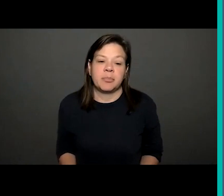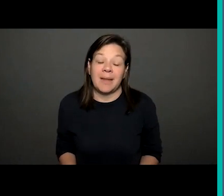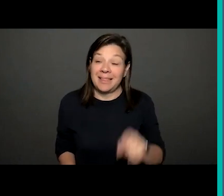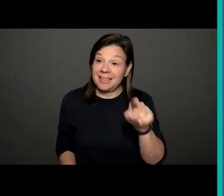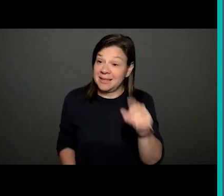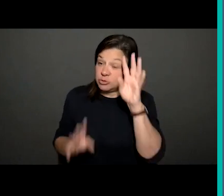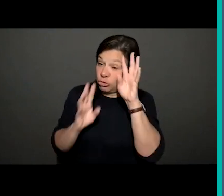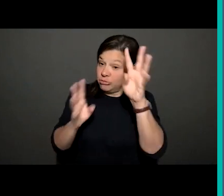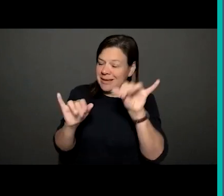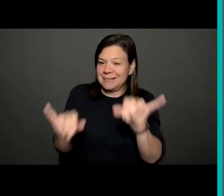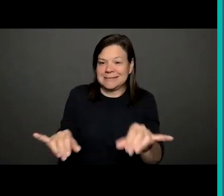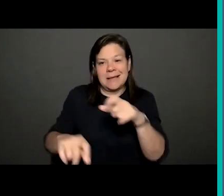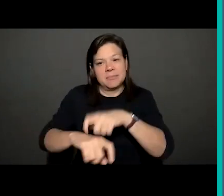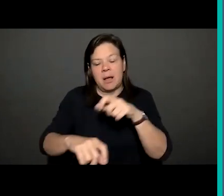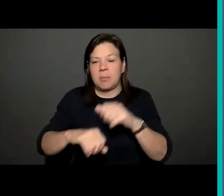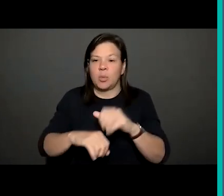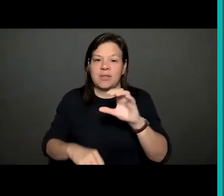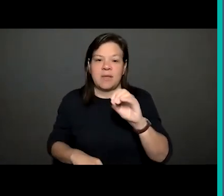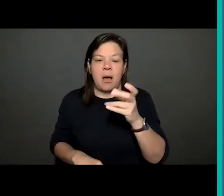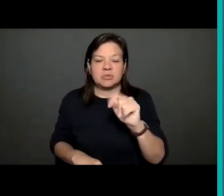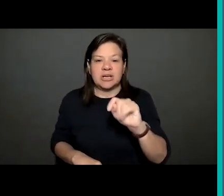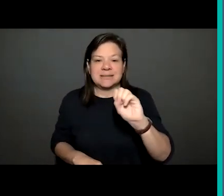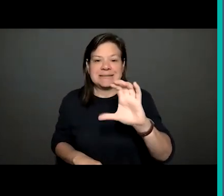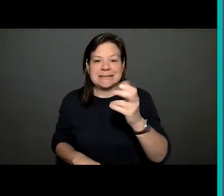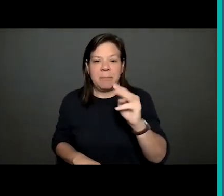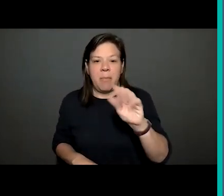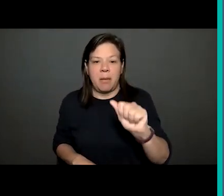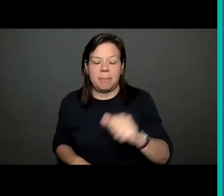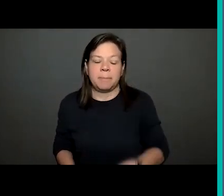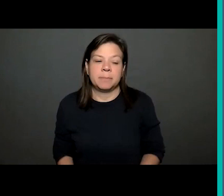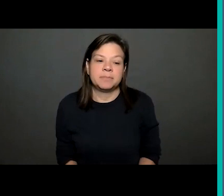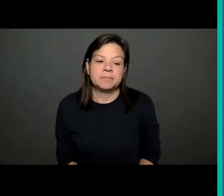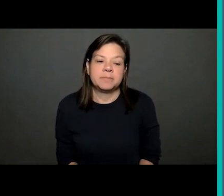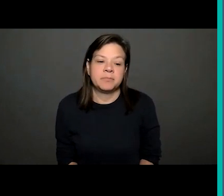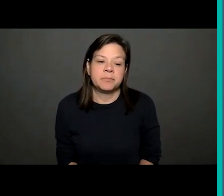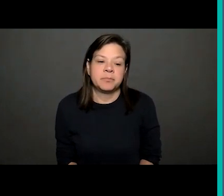BUT YOU CAN ALSO UPDATE THESE THROUGH THE PROPERTIES API. THAT'S ONE OF THE BEST THINGS ABOUT CUSTOM OBJECTS.